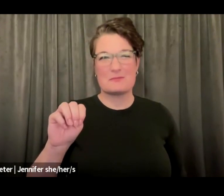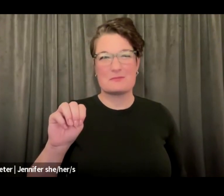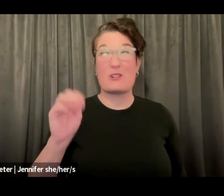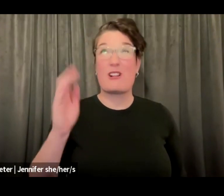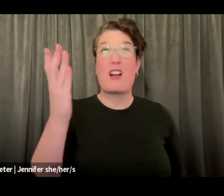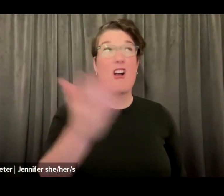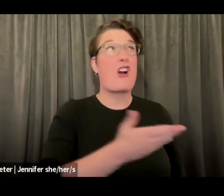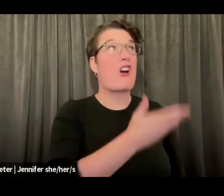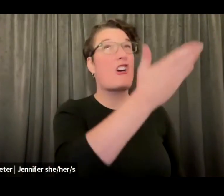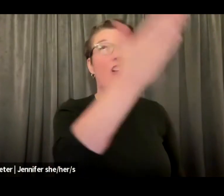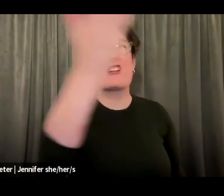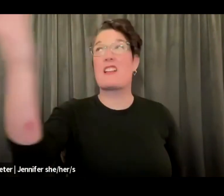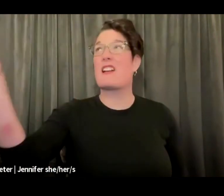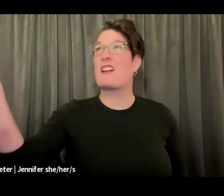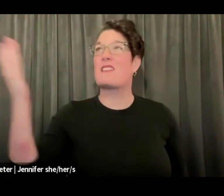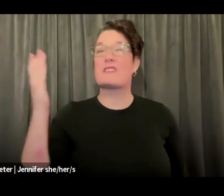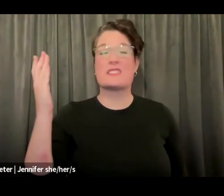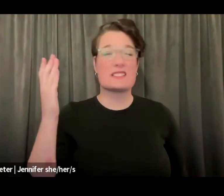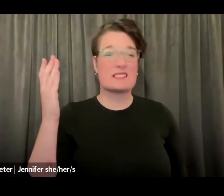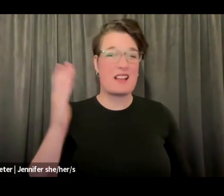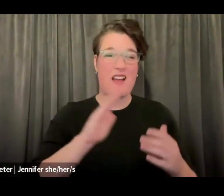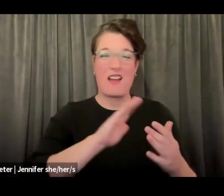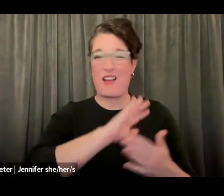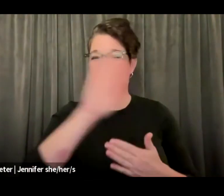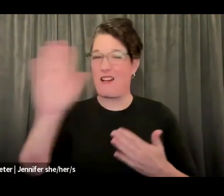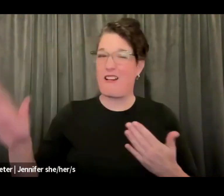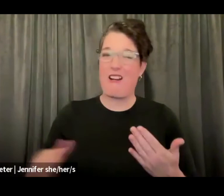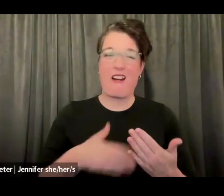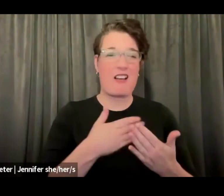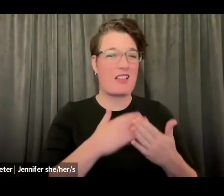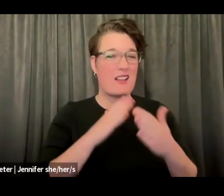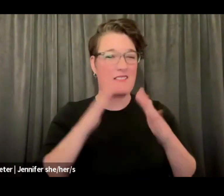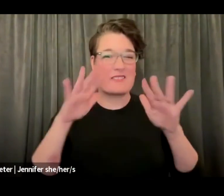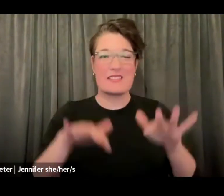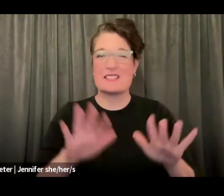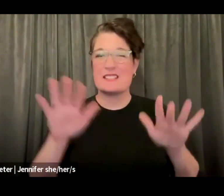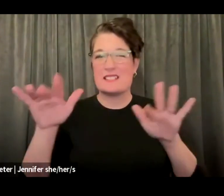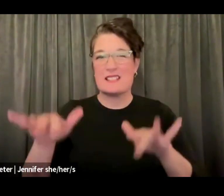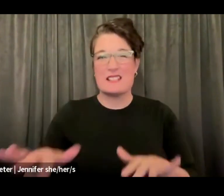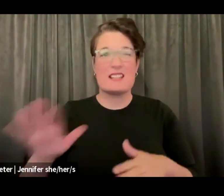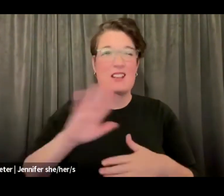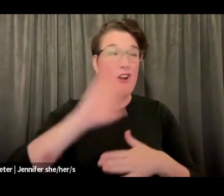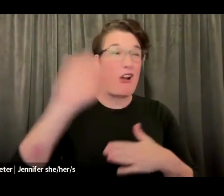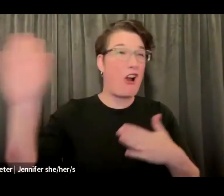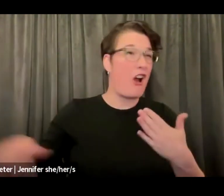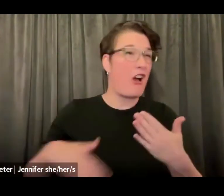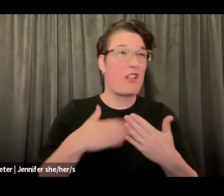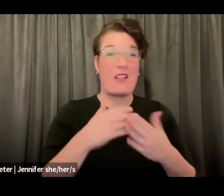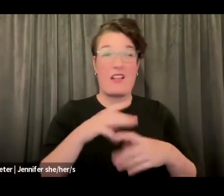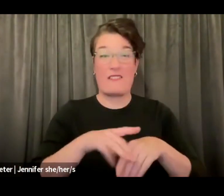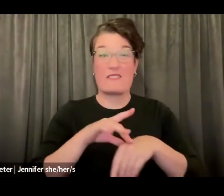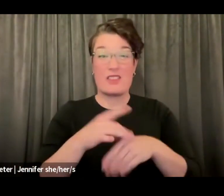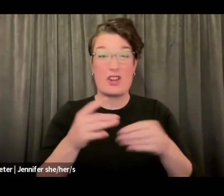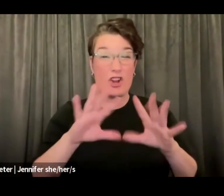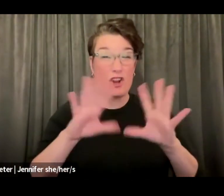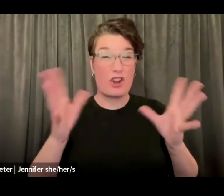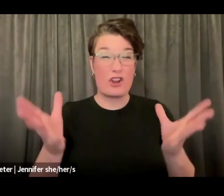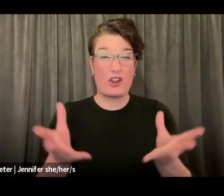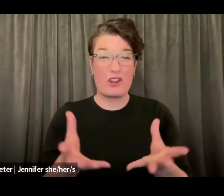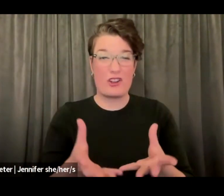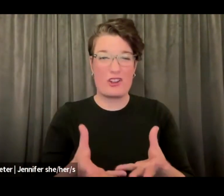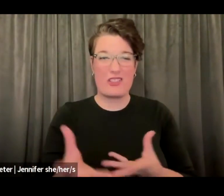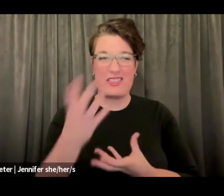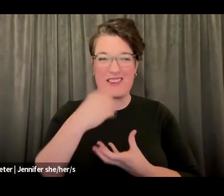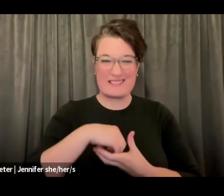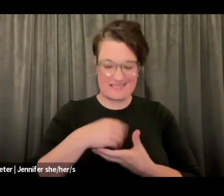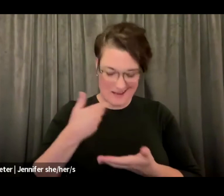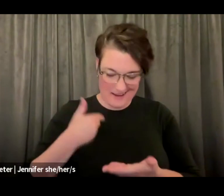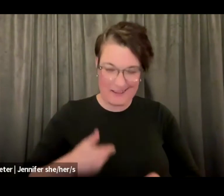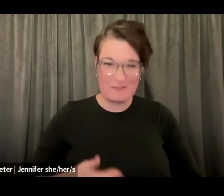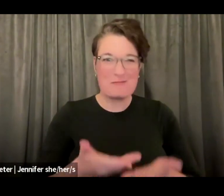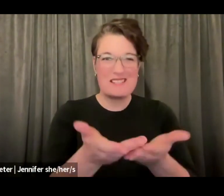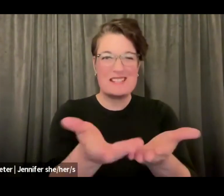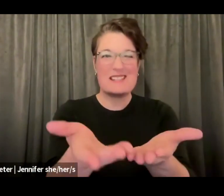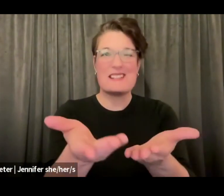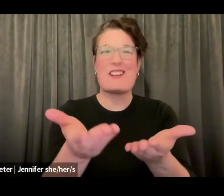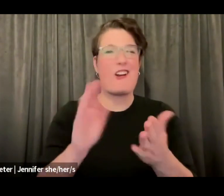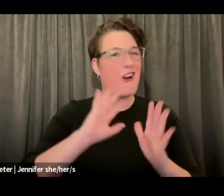All of the sky, all of the sea, all of the earth inside of you and